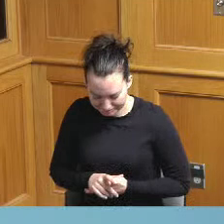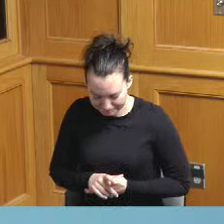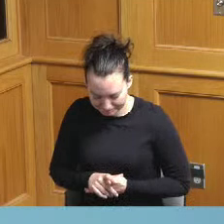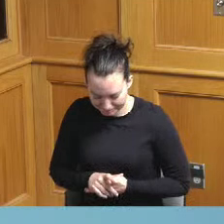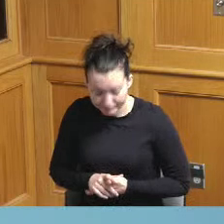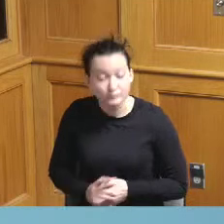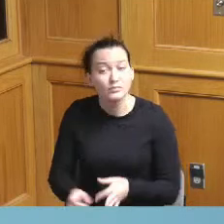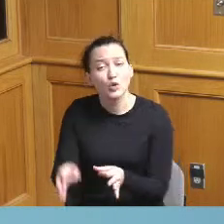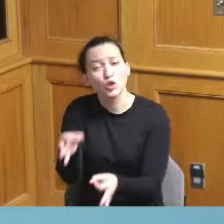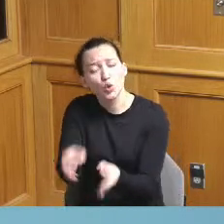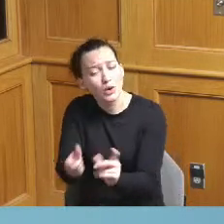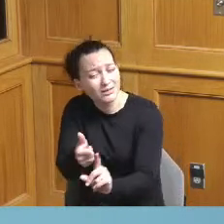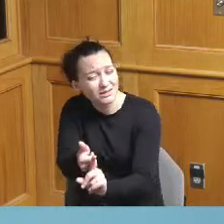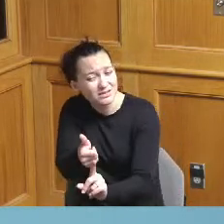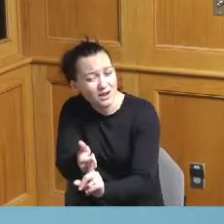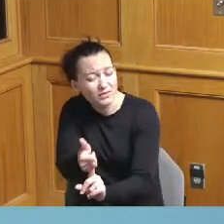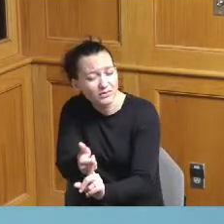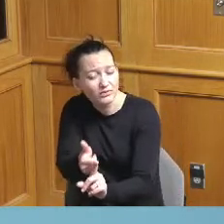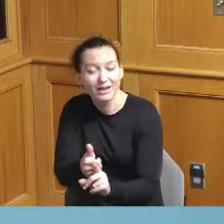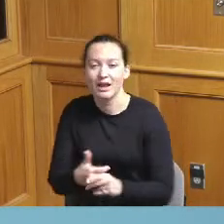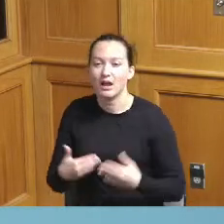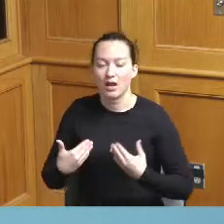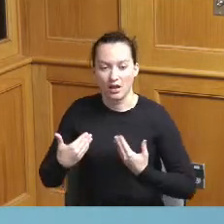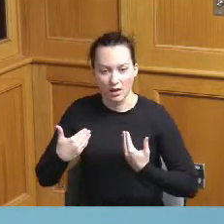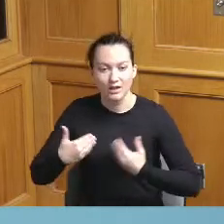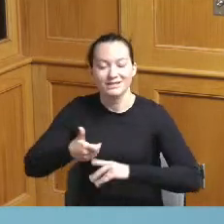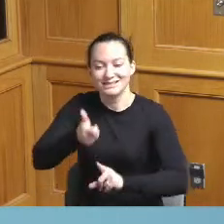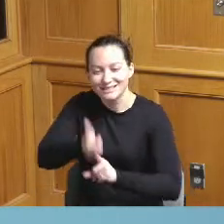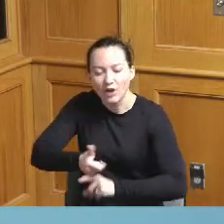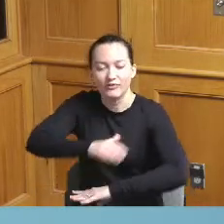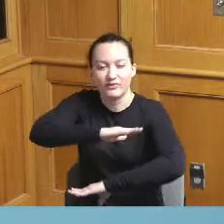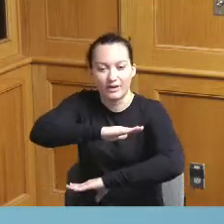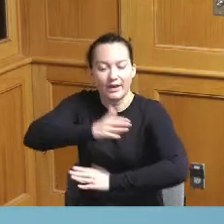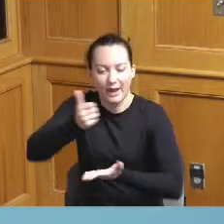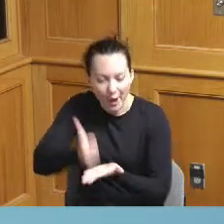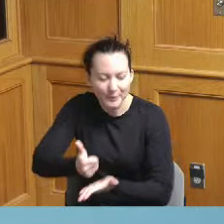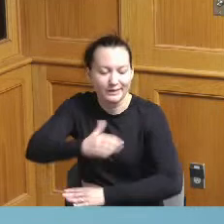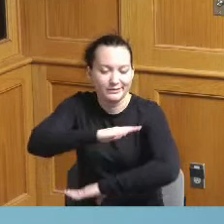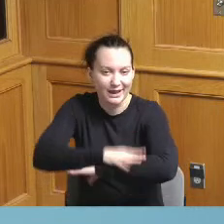itself has offered a self-help self-help desk for 20 years with no cost of this County